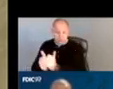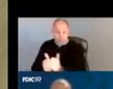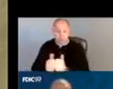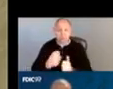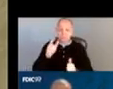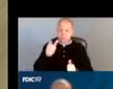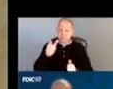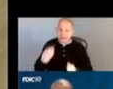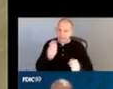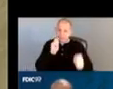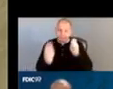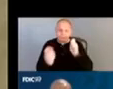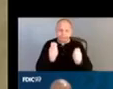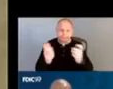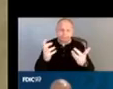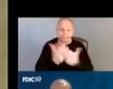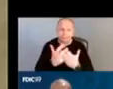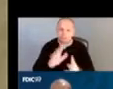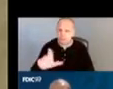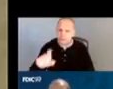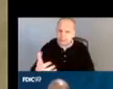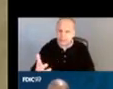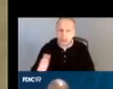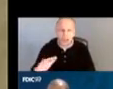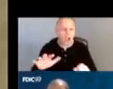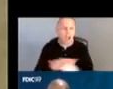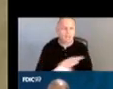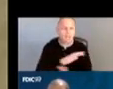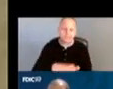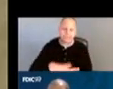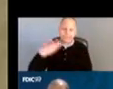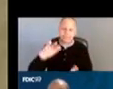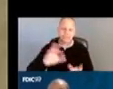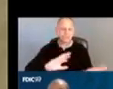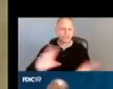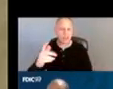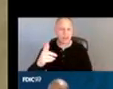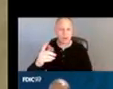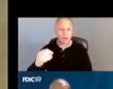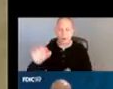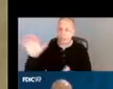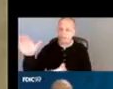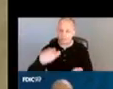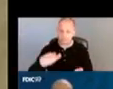It is a complete package ready to come out of the box. It is objective information from